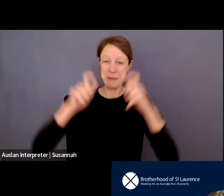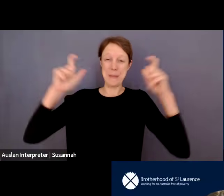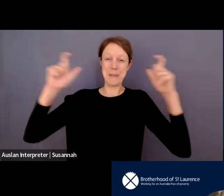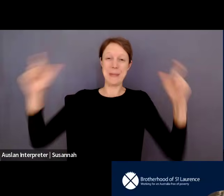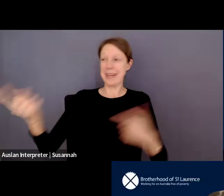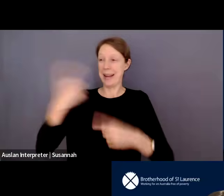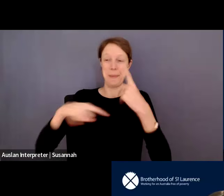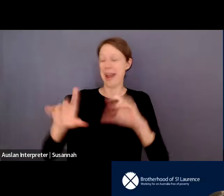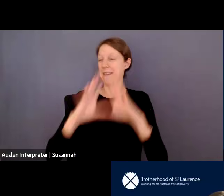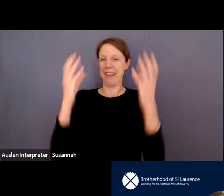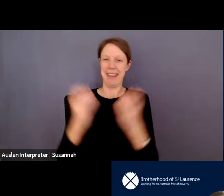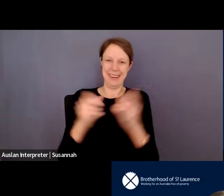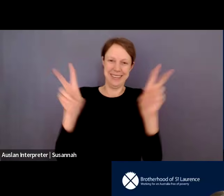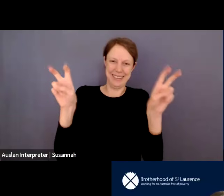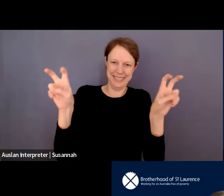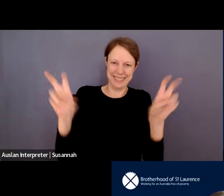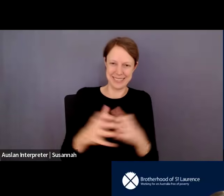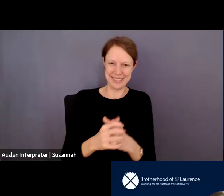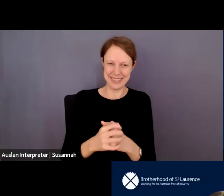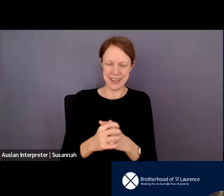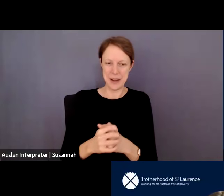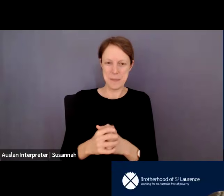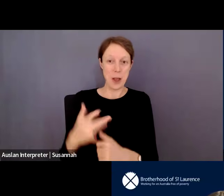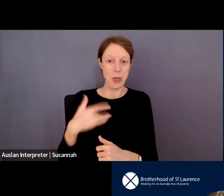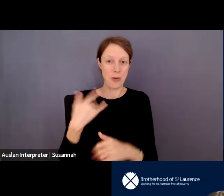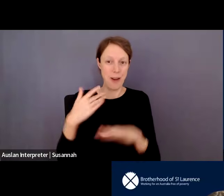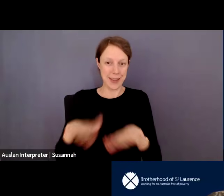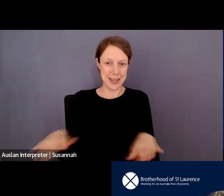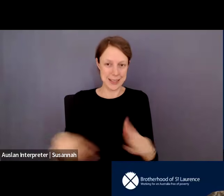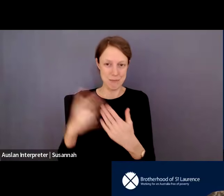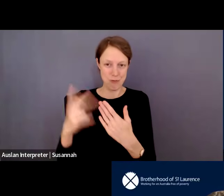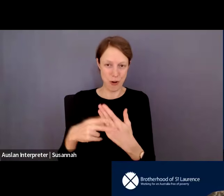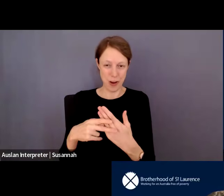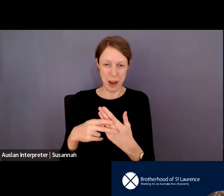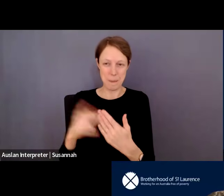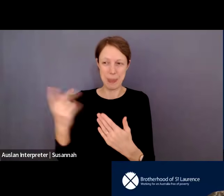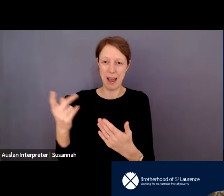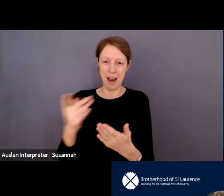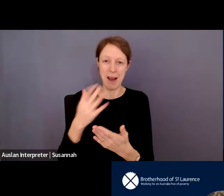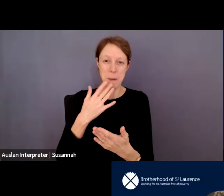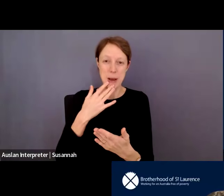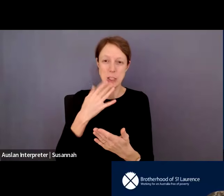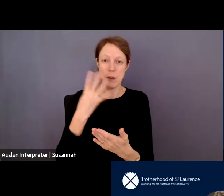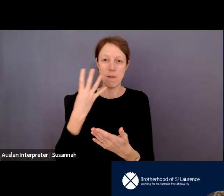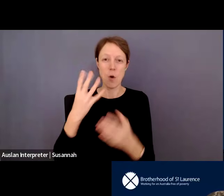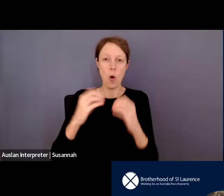question. So, look, Thriving Kids is a $4 billion investment over five years by State and Territory